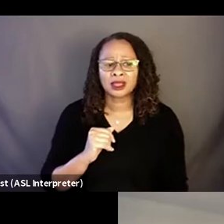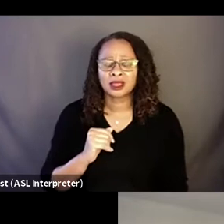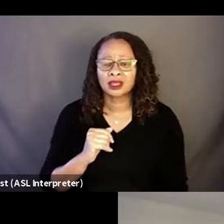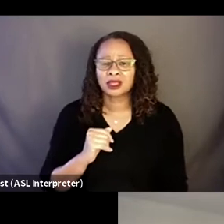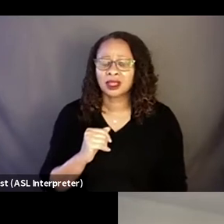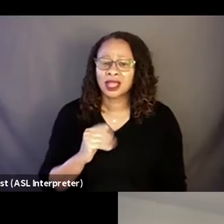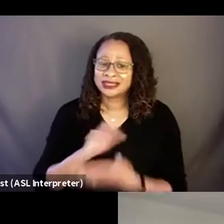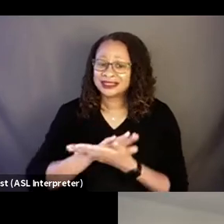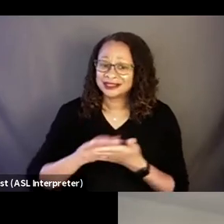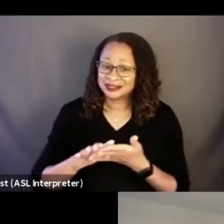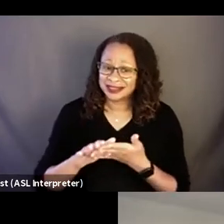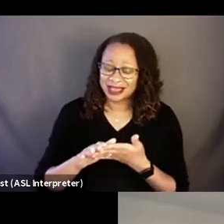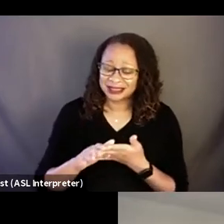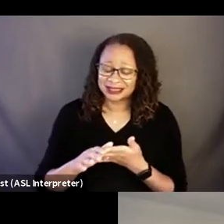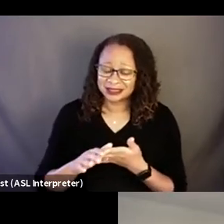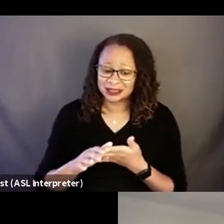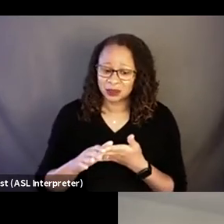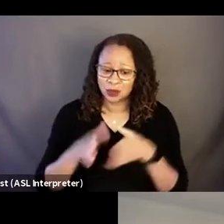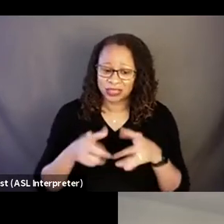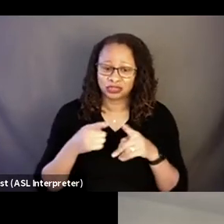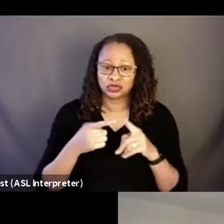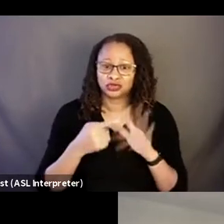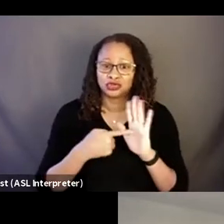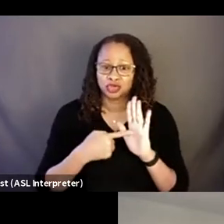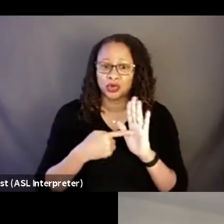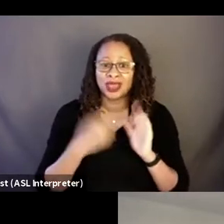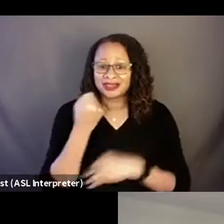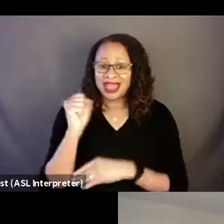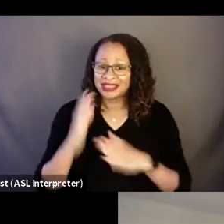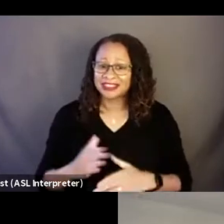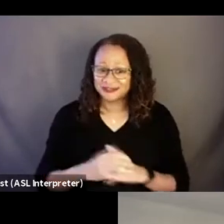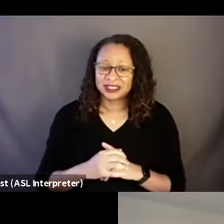experiencing the brunt of everything. Well, it's the activists that really drew me to the story.